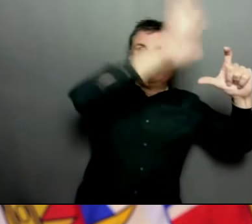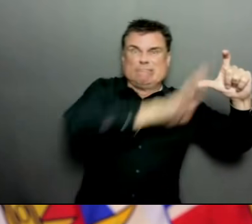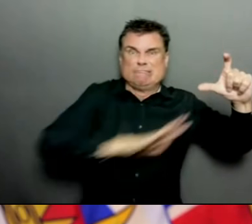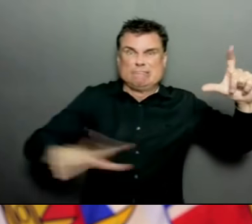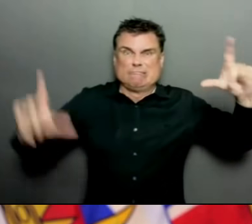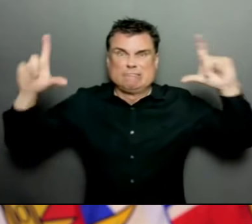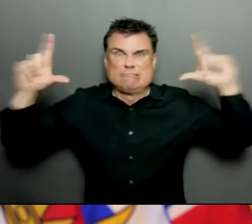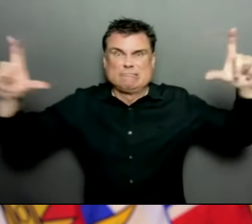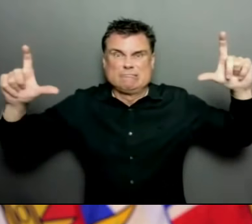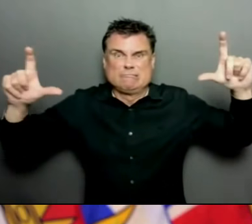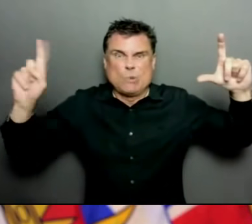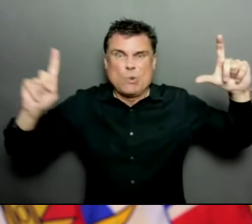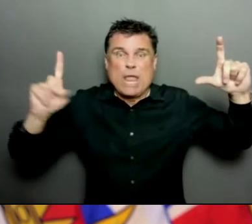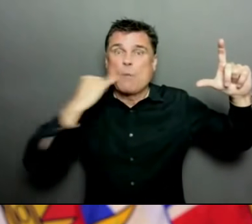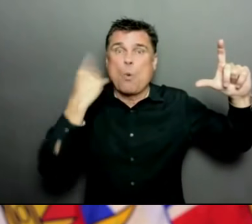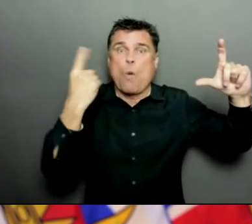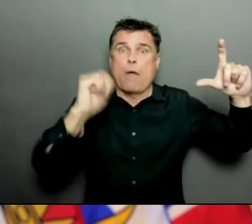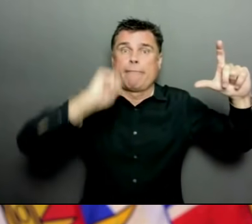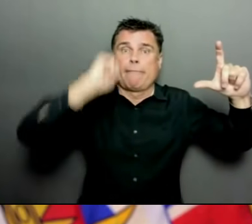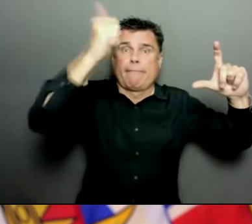north, presumably Prince George,